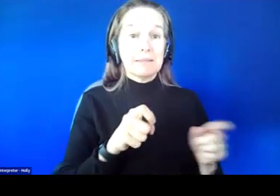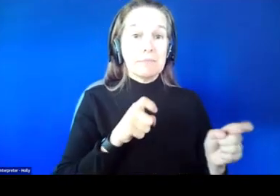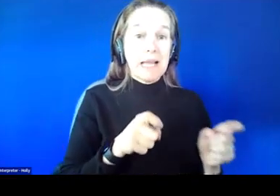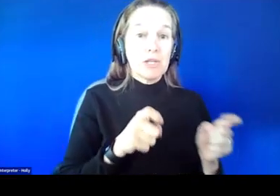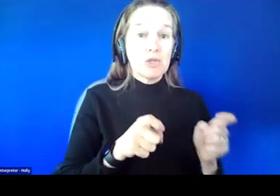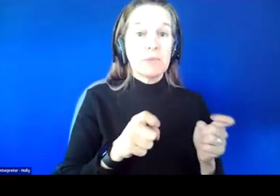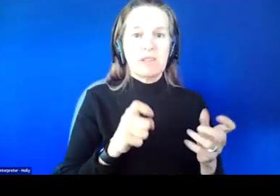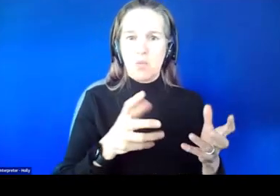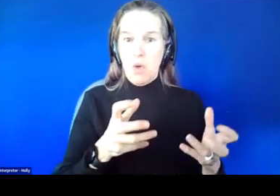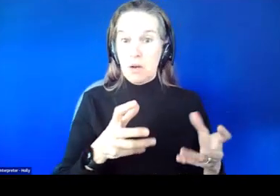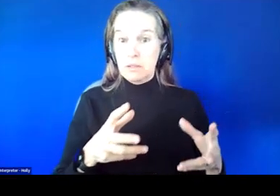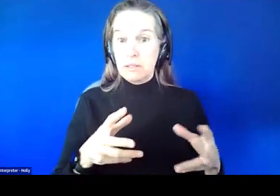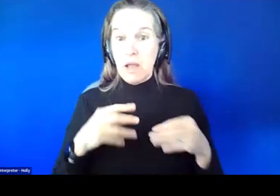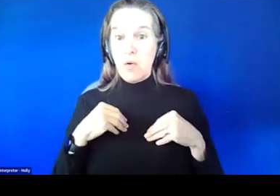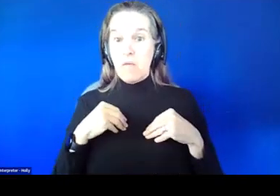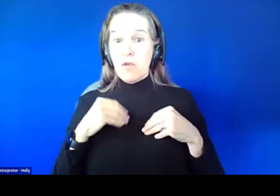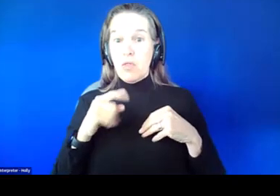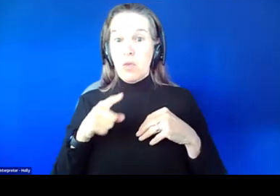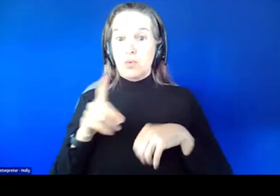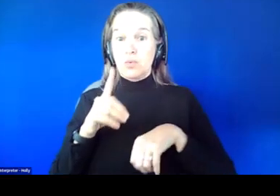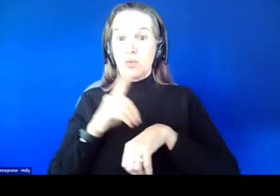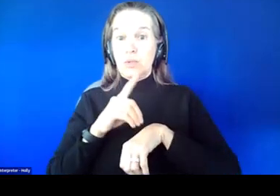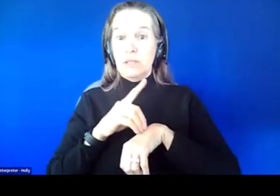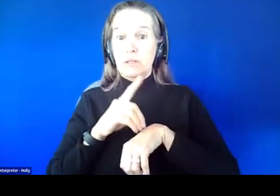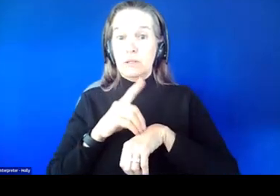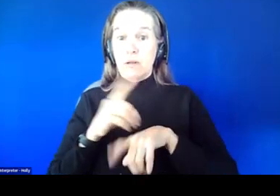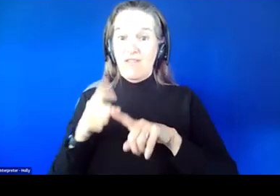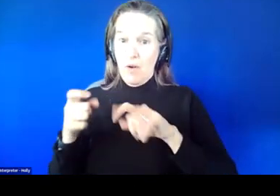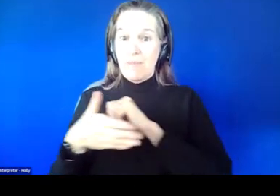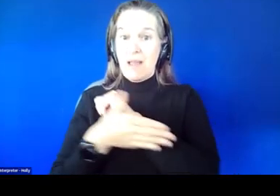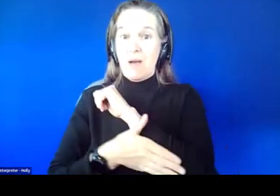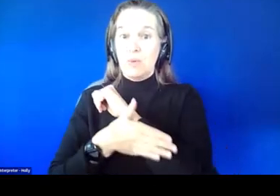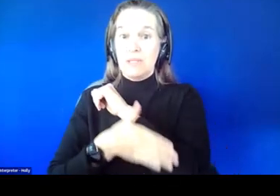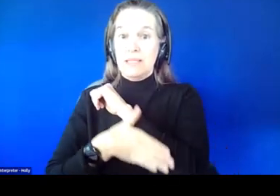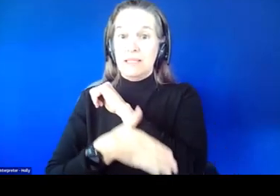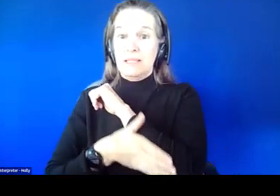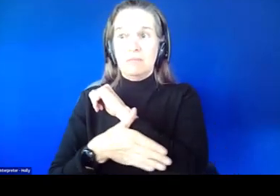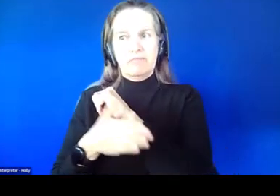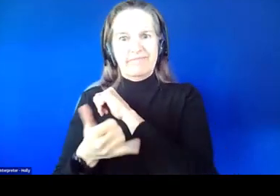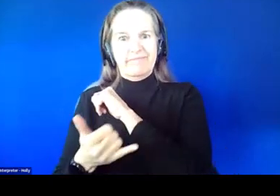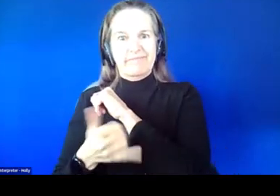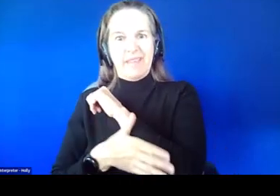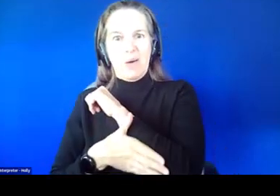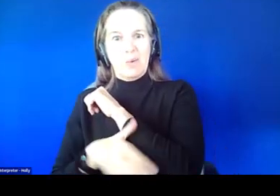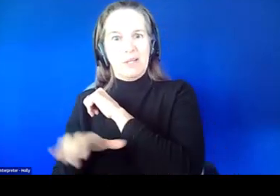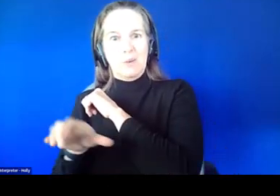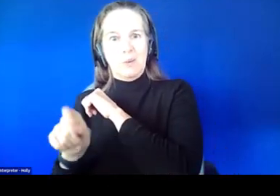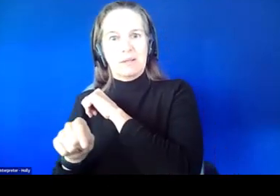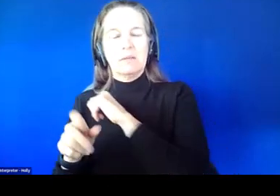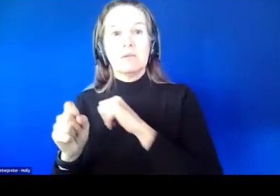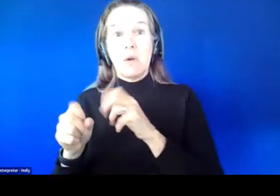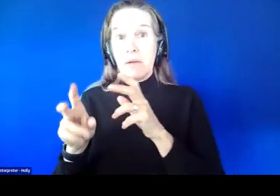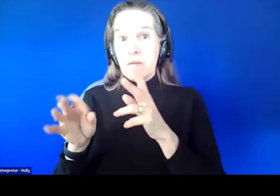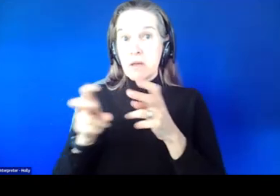duties from the counties who currently do a lot of that. Once again, co -designing programming,